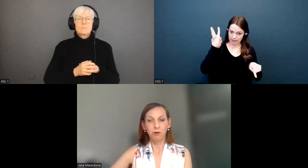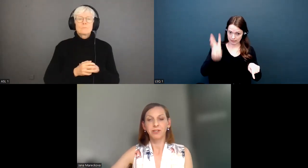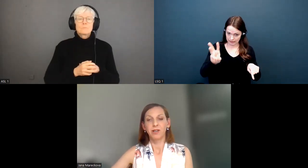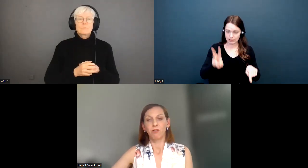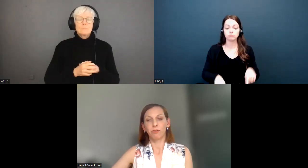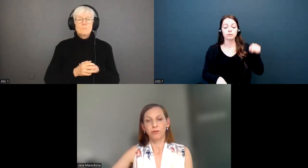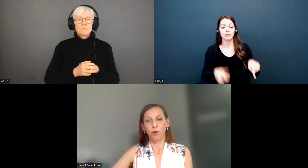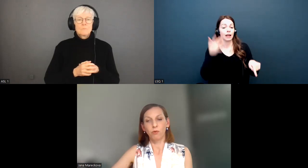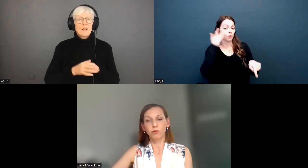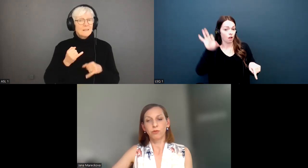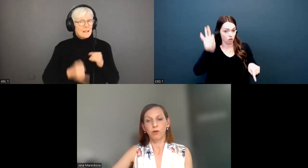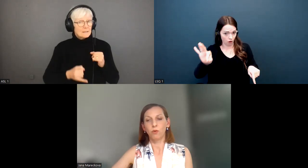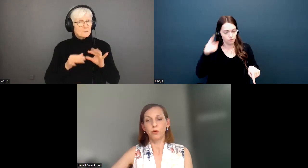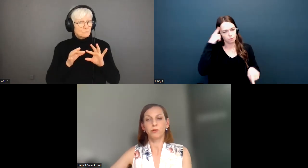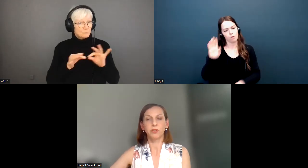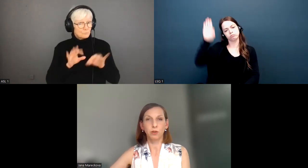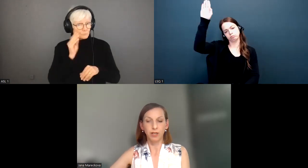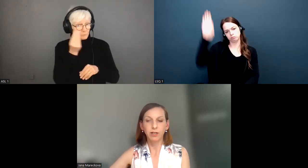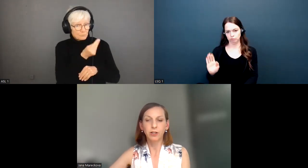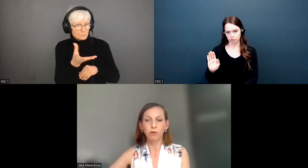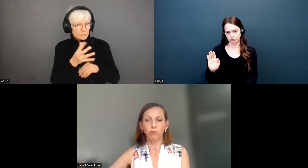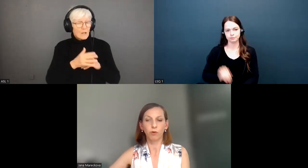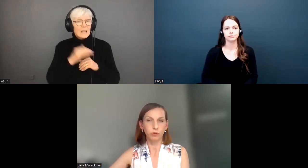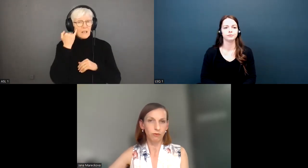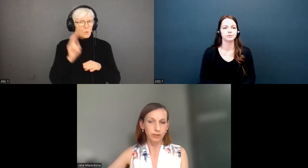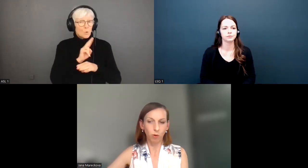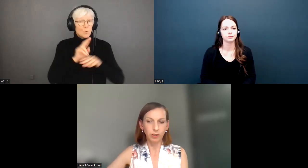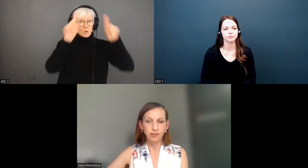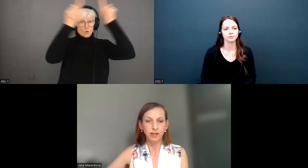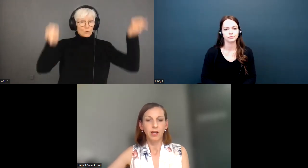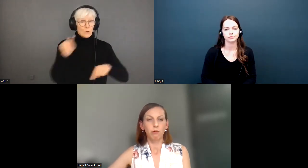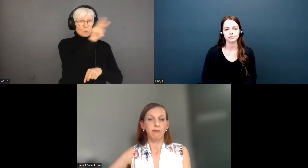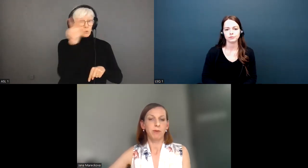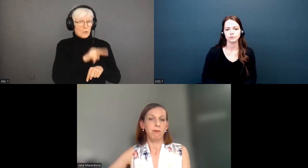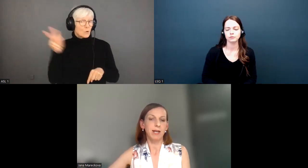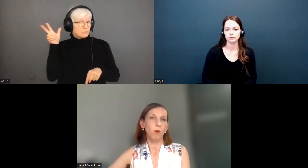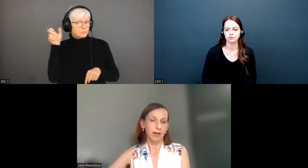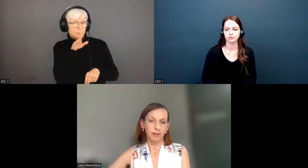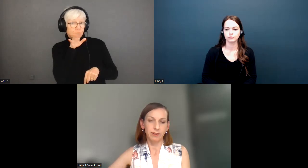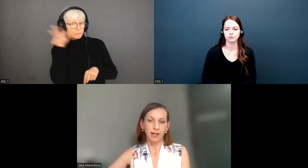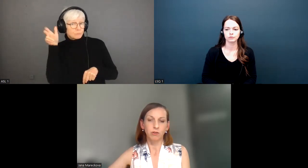note, for those who use screen reader or voice over supports we have been made aware that